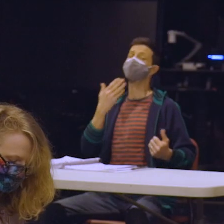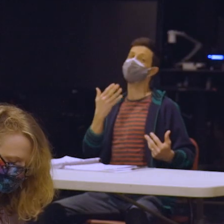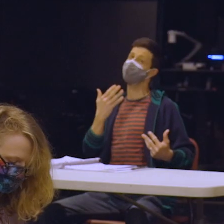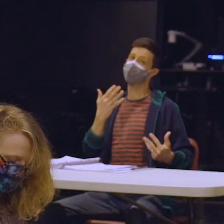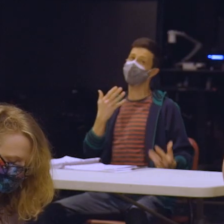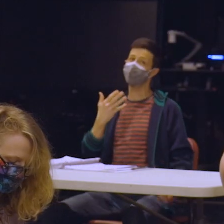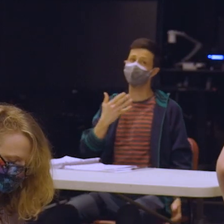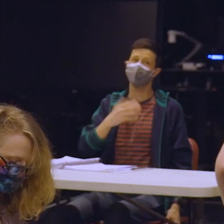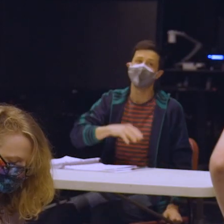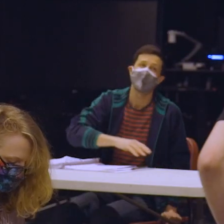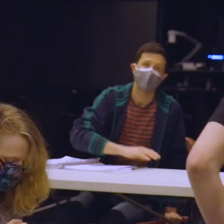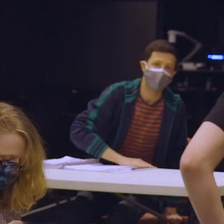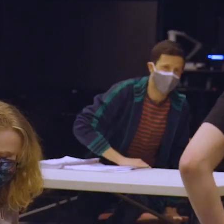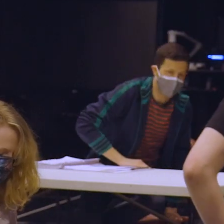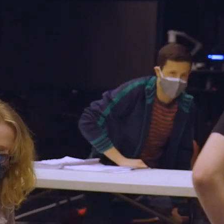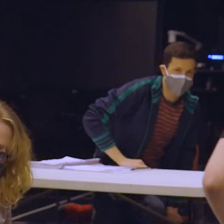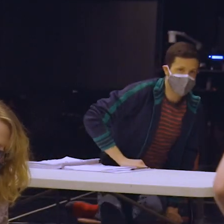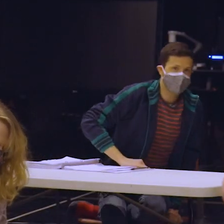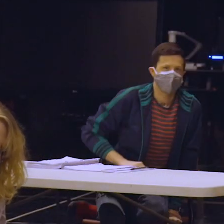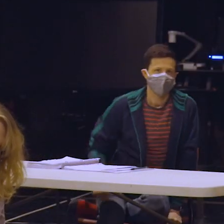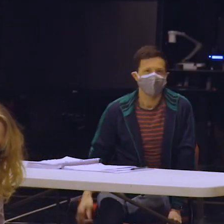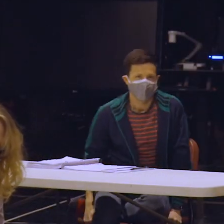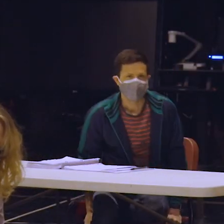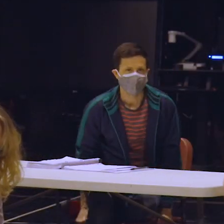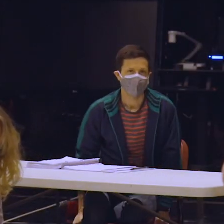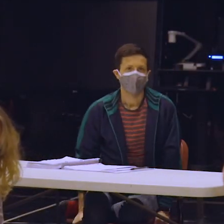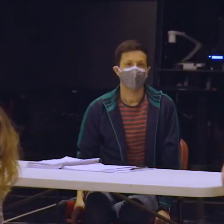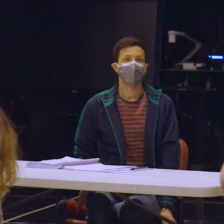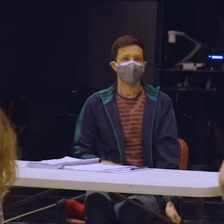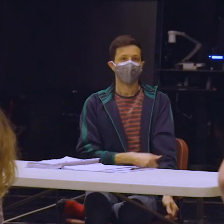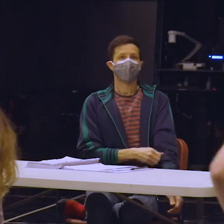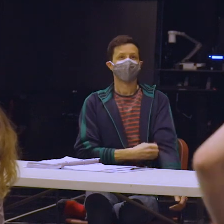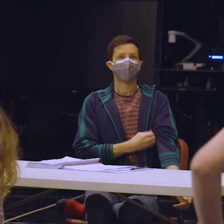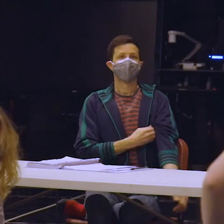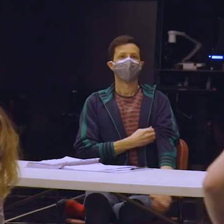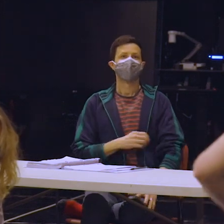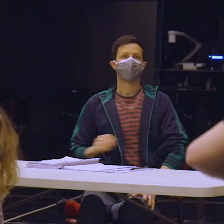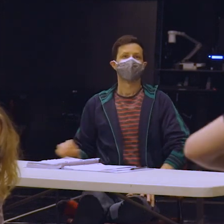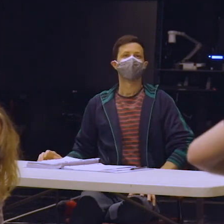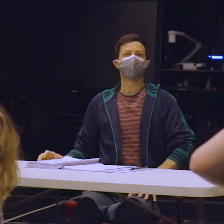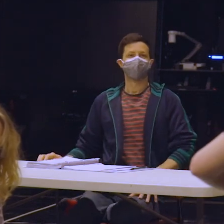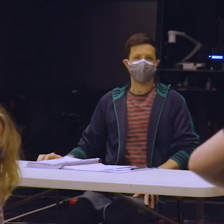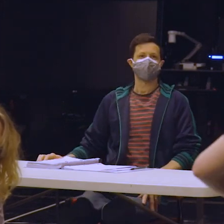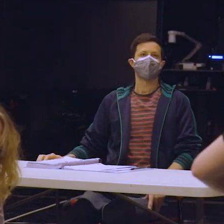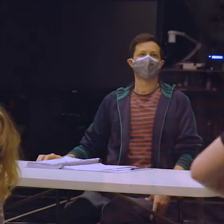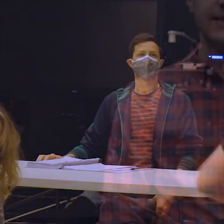we still have the rules of staying apart from each other, it's hard to create that bond.